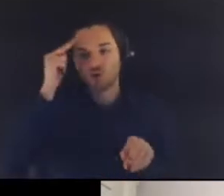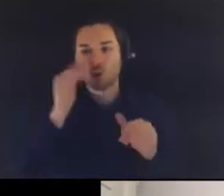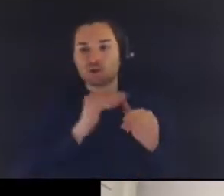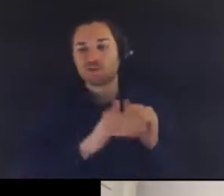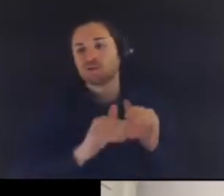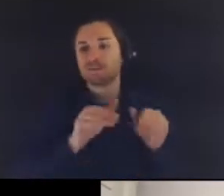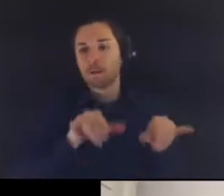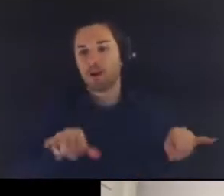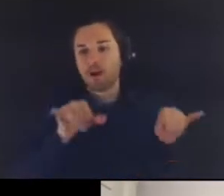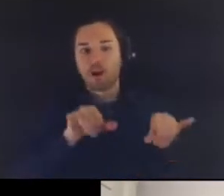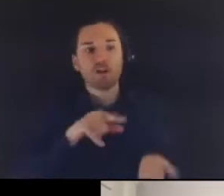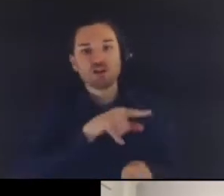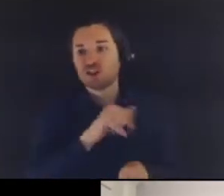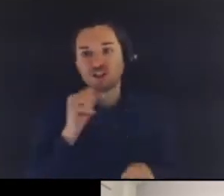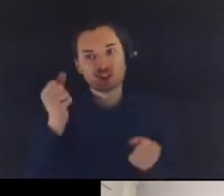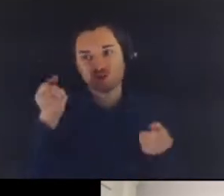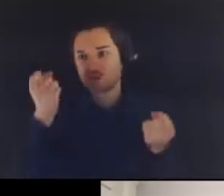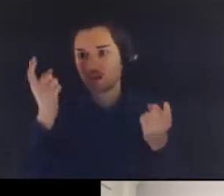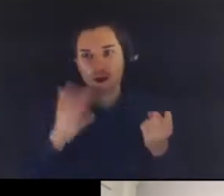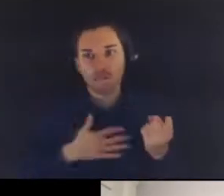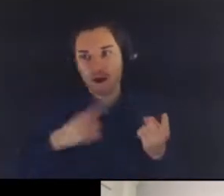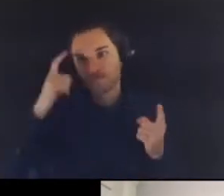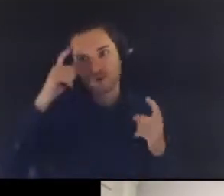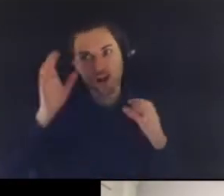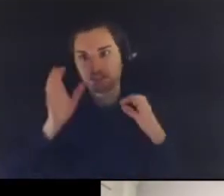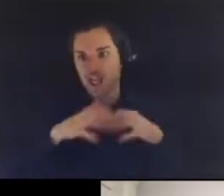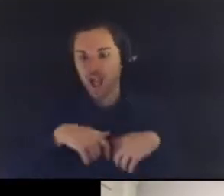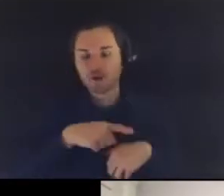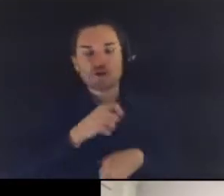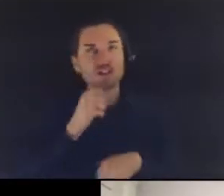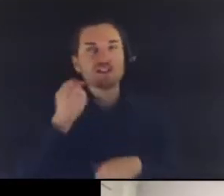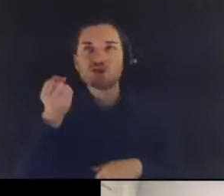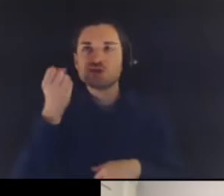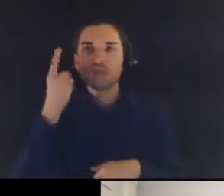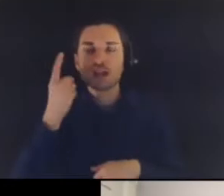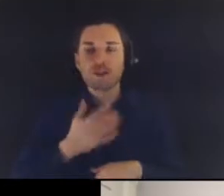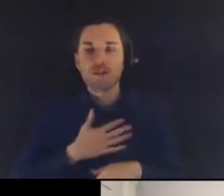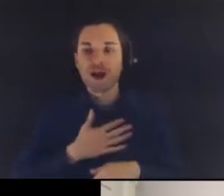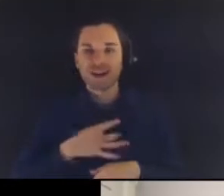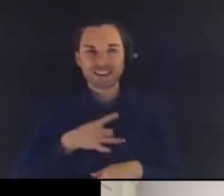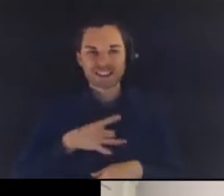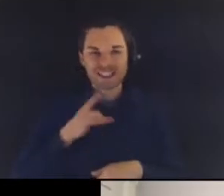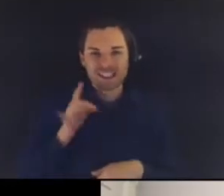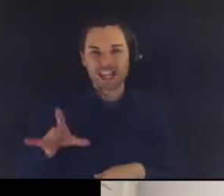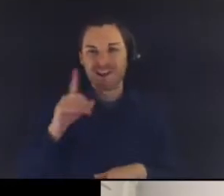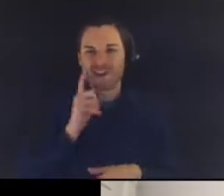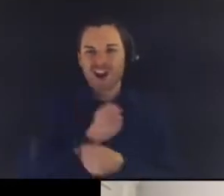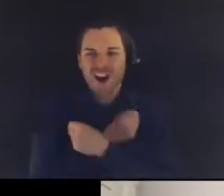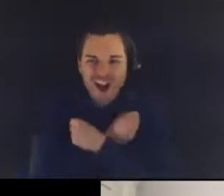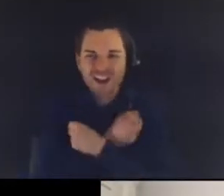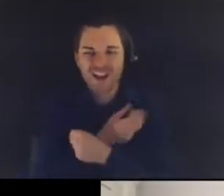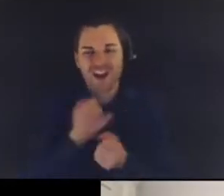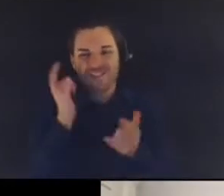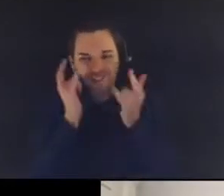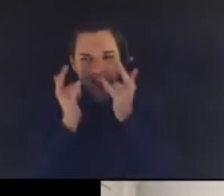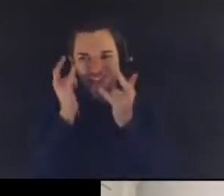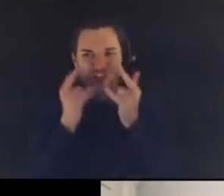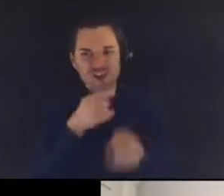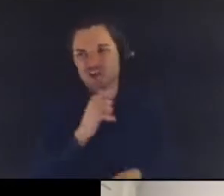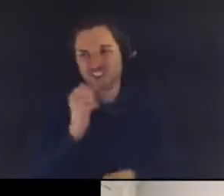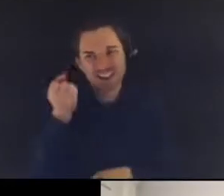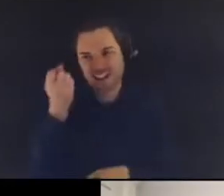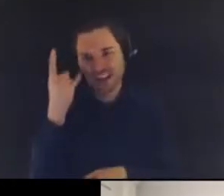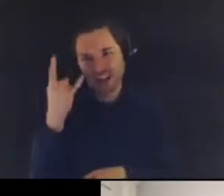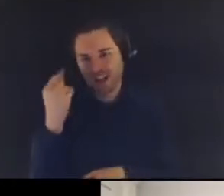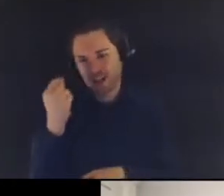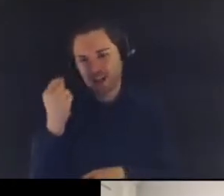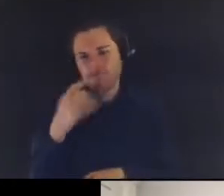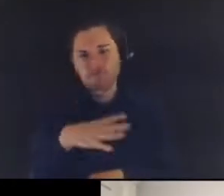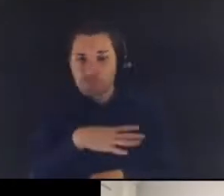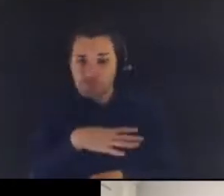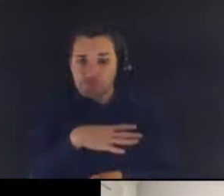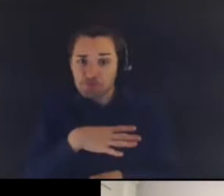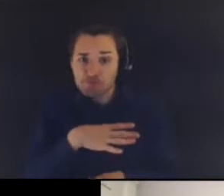She doesn t understand my dislike for hugging and affection. She doesn t get it, but her